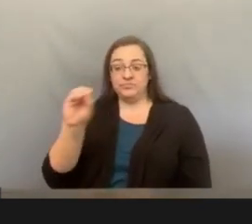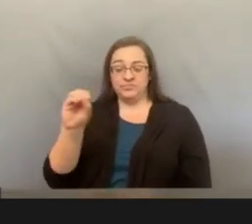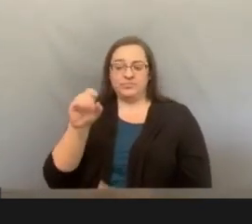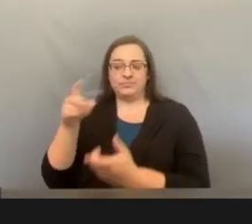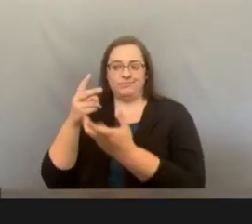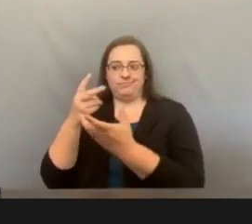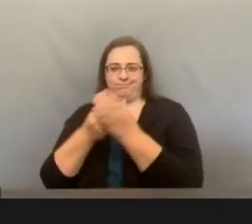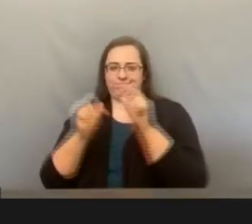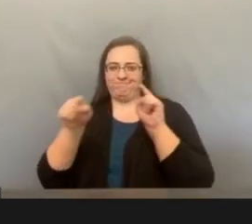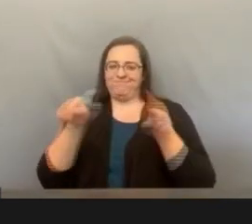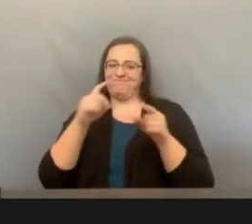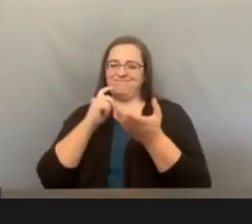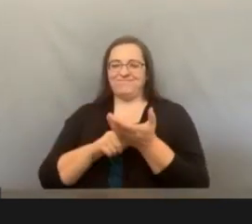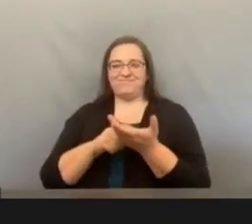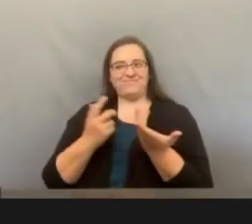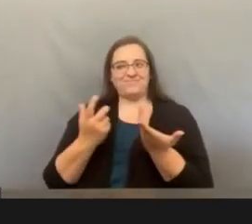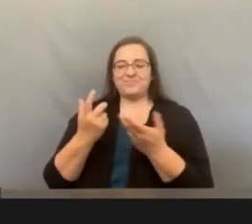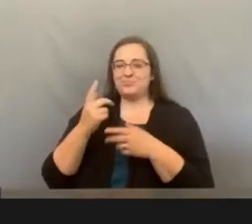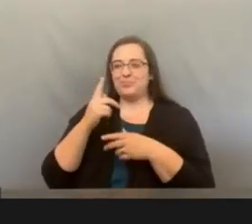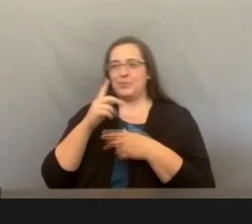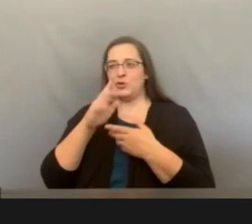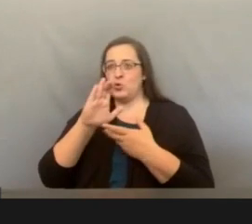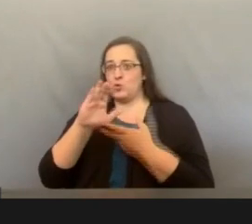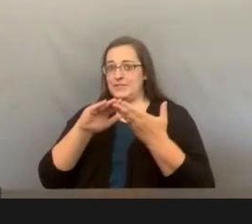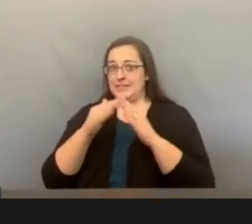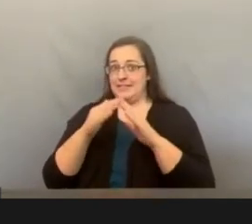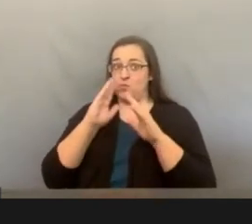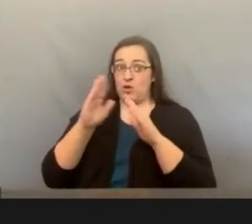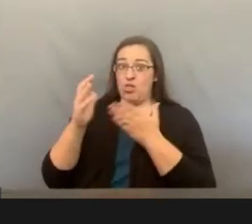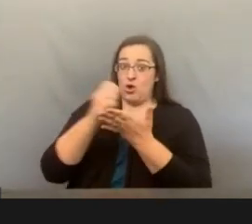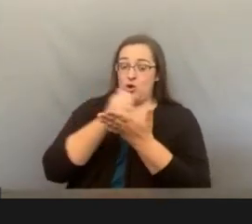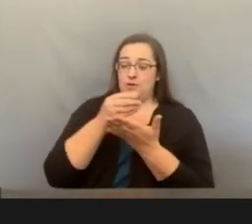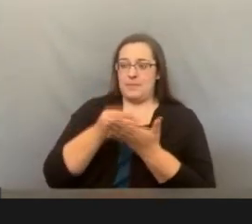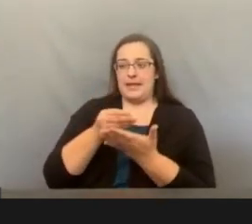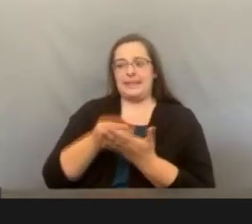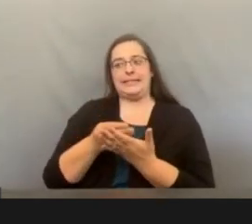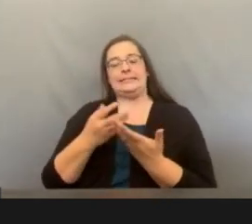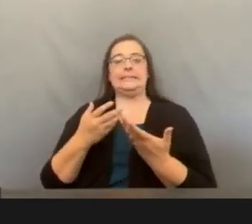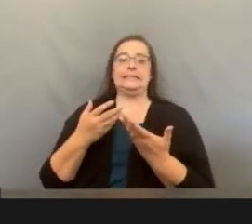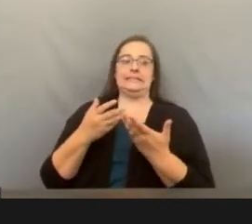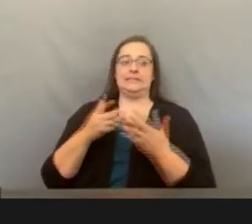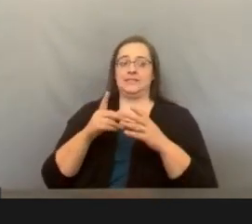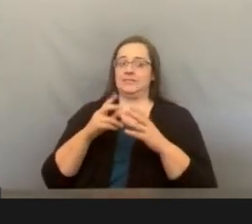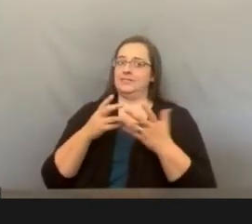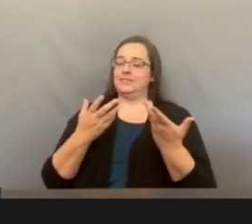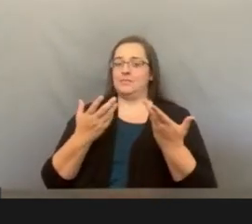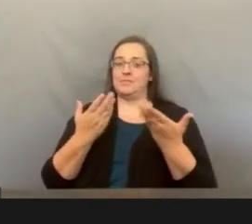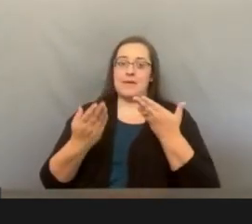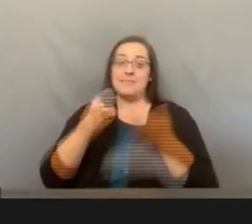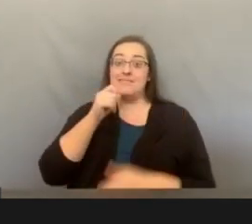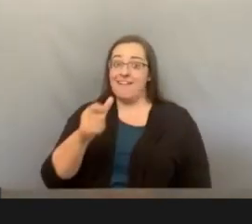OUR BOND WERE SO GLAD TO REPORT WE CONTINUE TO HAVE HER HIGH RATING. BOTH BOND COMPANIES DID RECOGNIZE THAT GIVEN THE